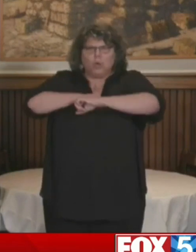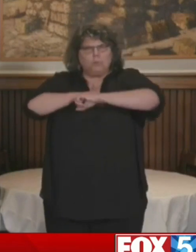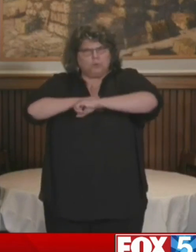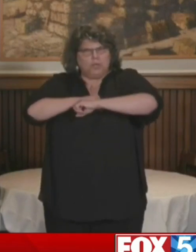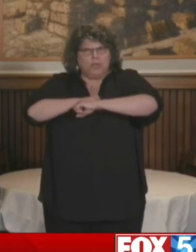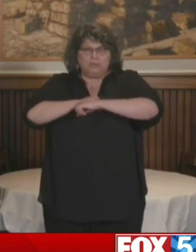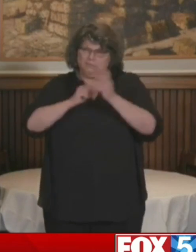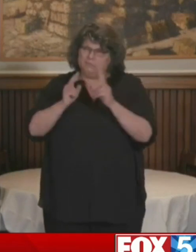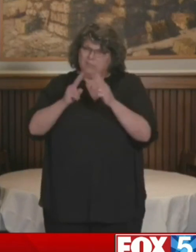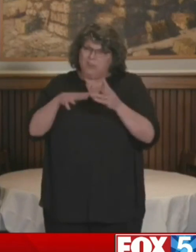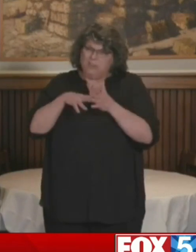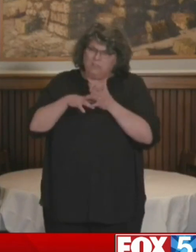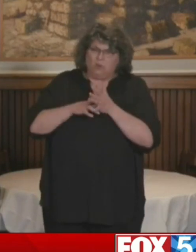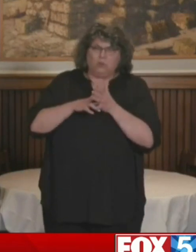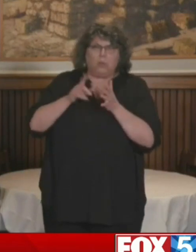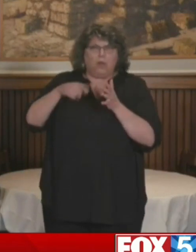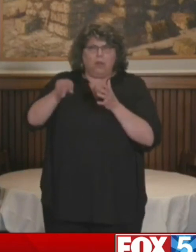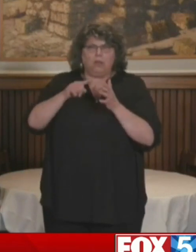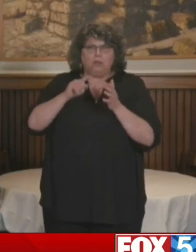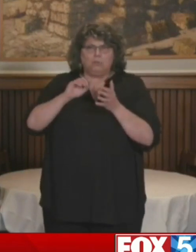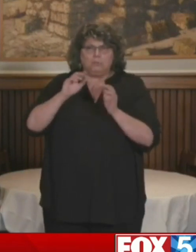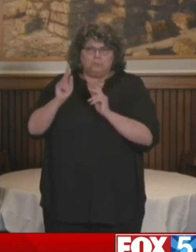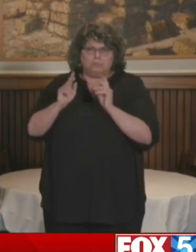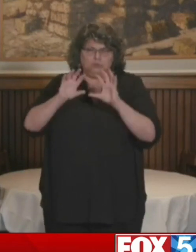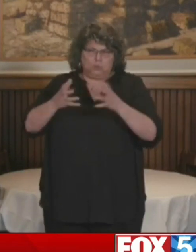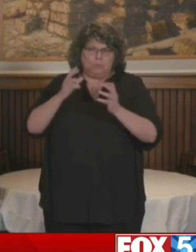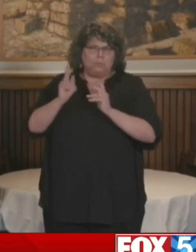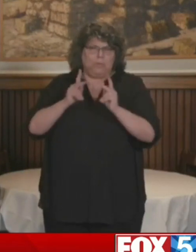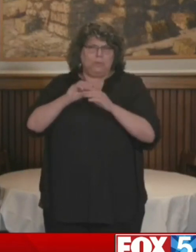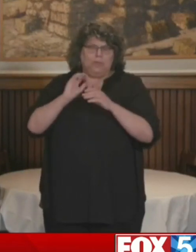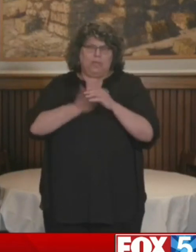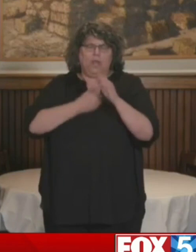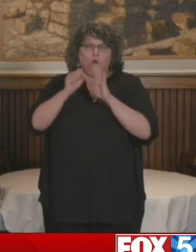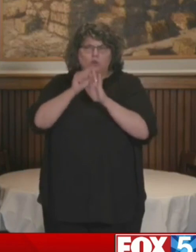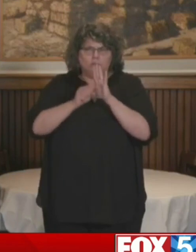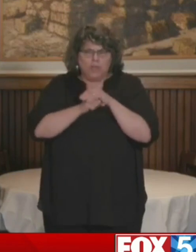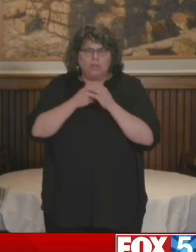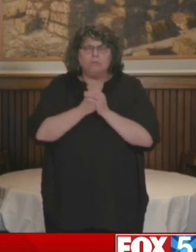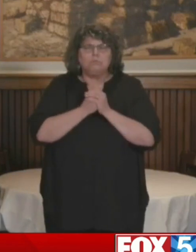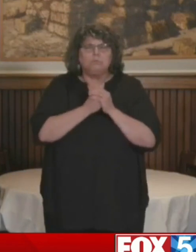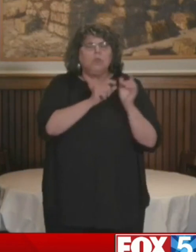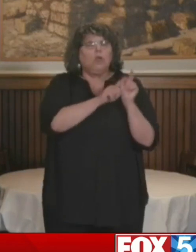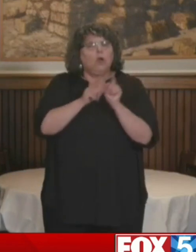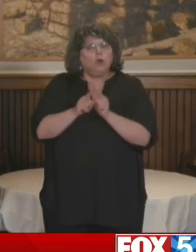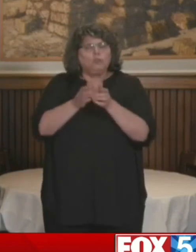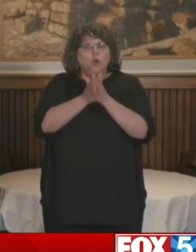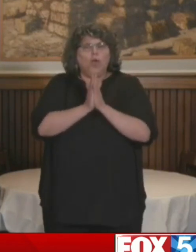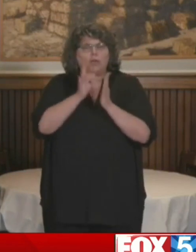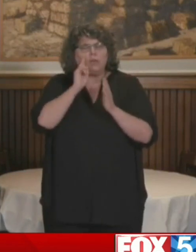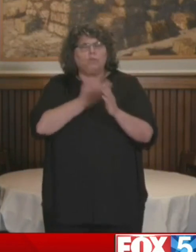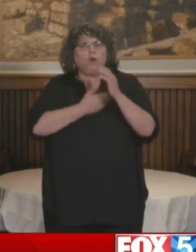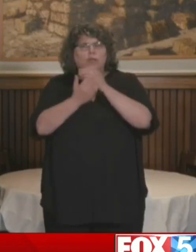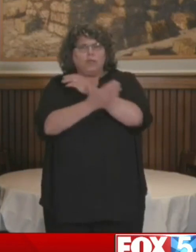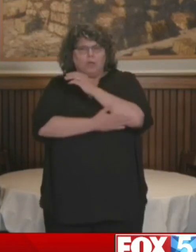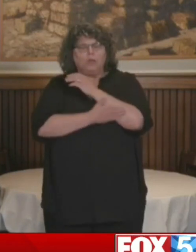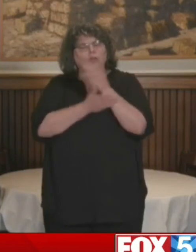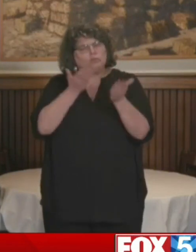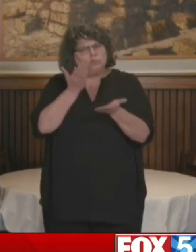THE COUNTY LEADERSHIP TO PARTNER WITH OUR SKILLED NURSING FACILITIES TO WORK AND PROTECT A VERY VULNERABLE